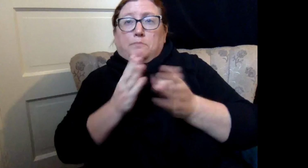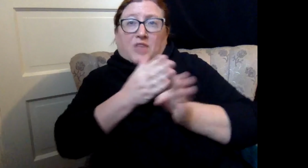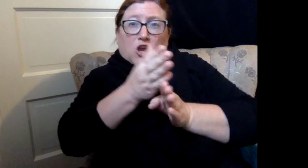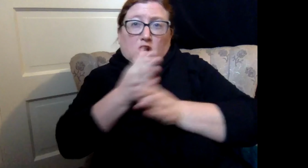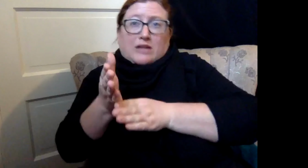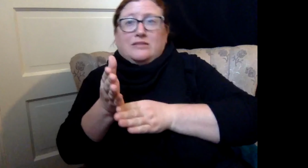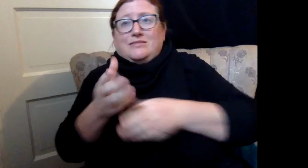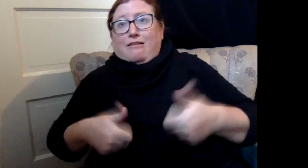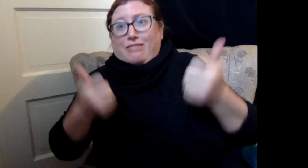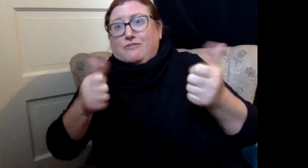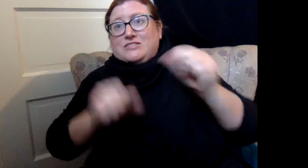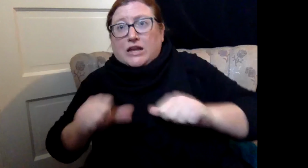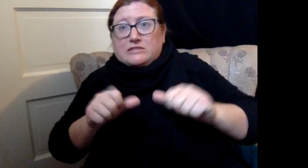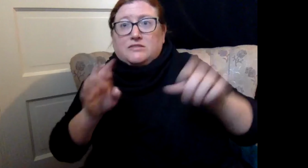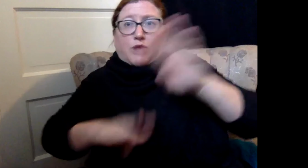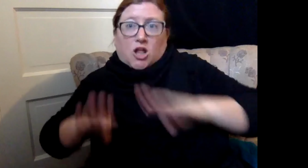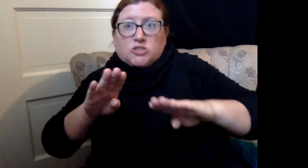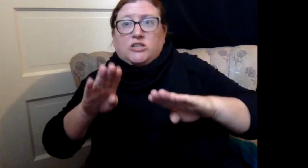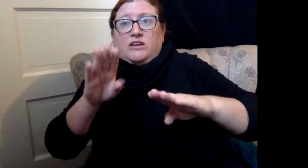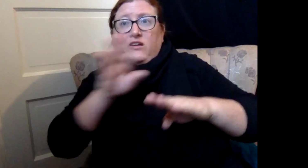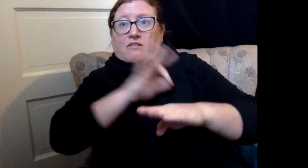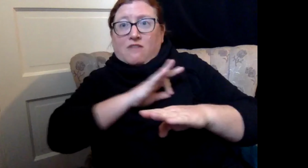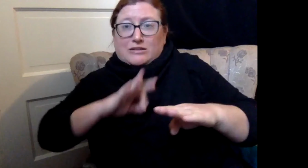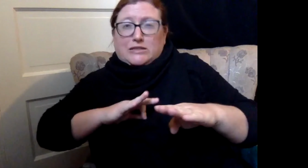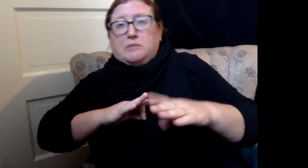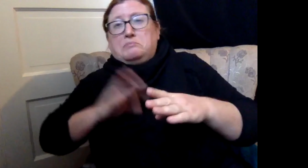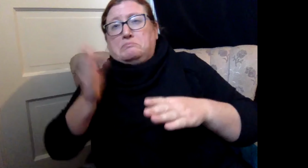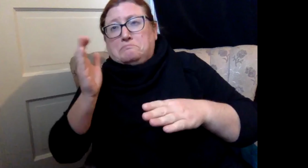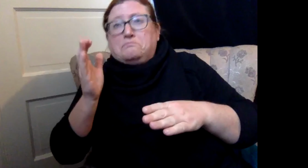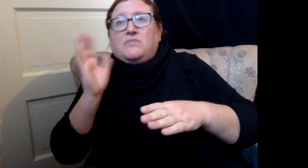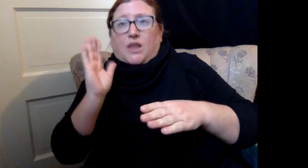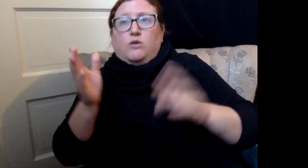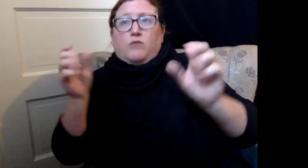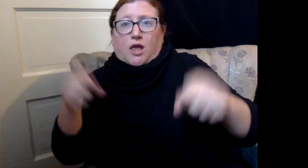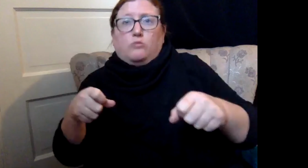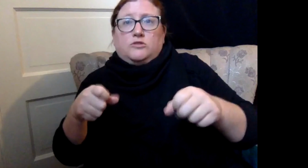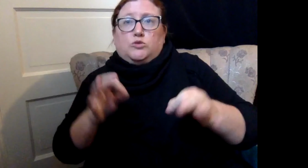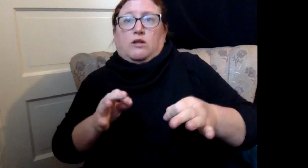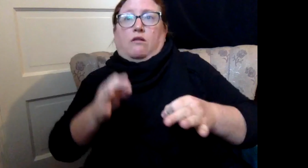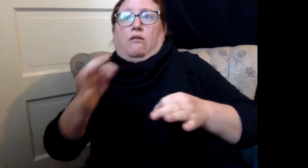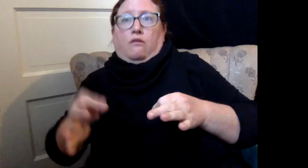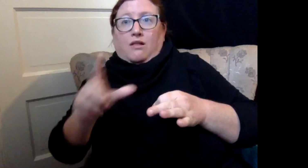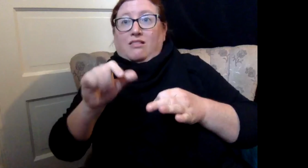approach. I do know for life instance, in science labs,